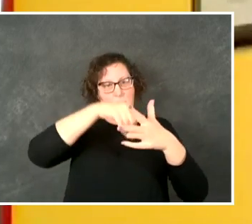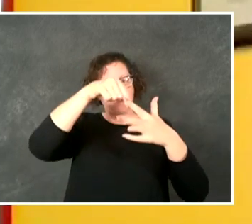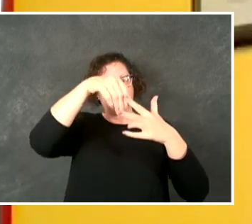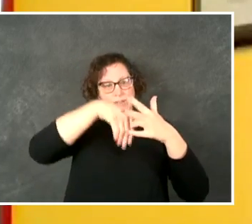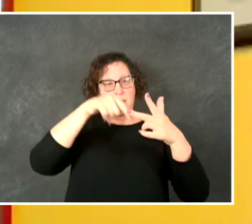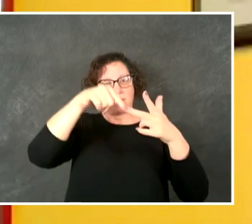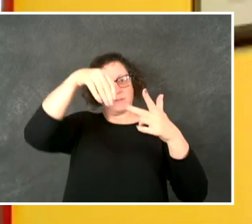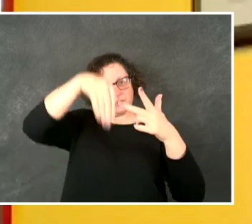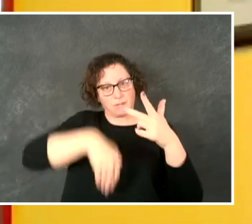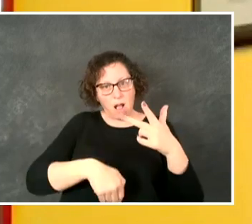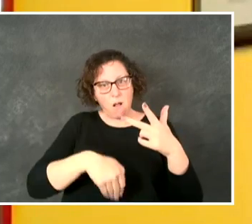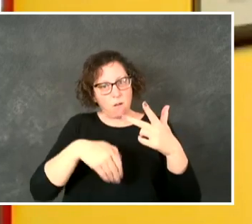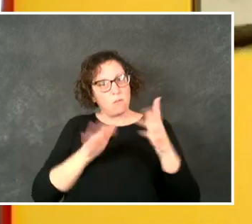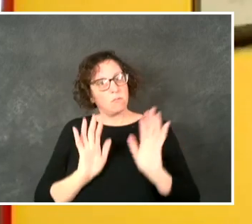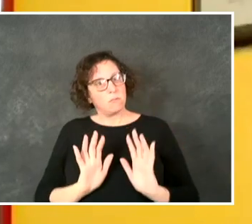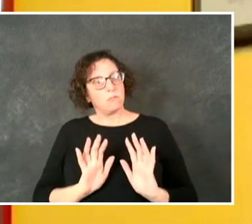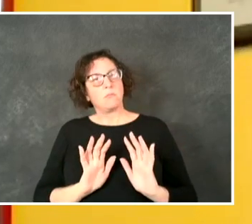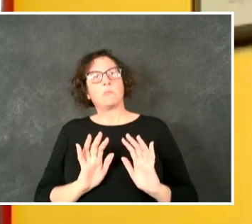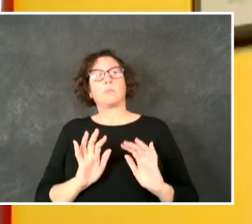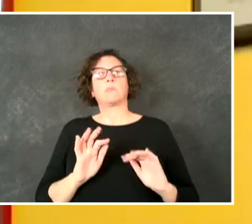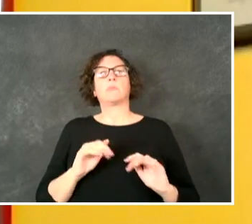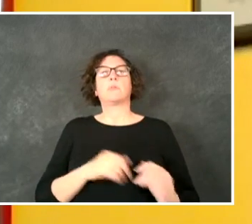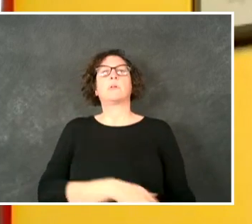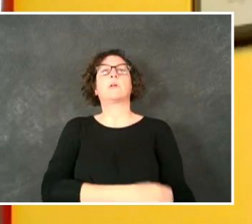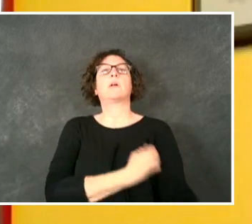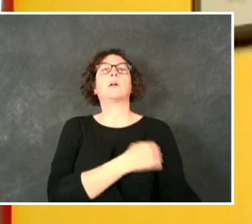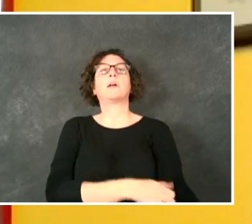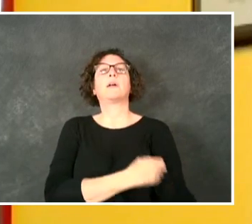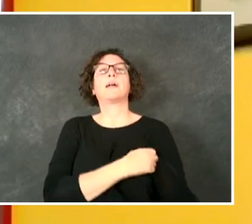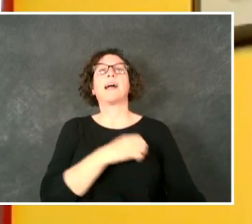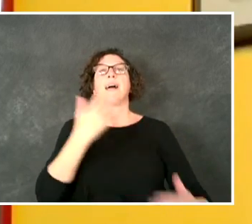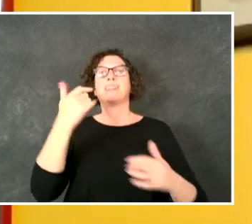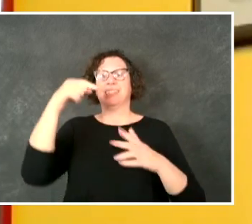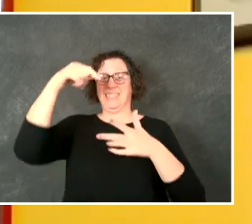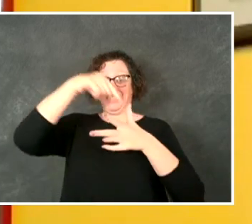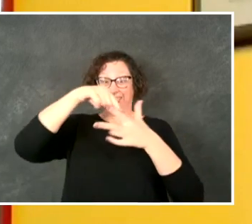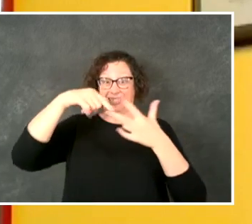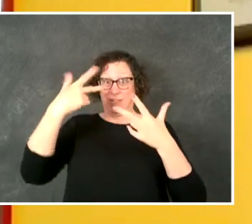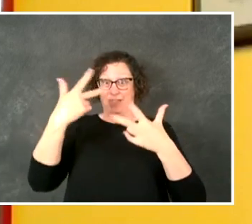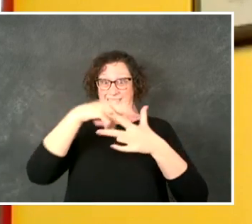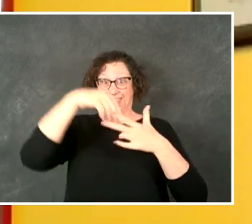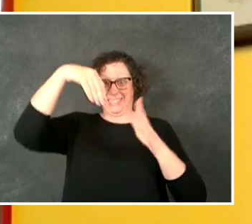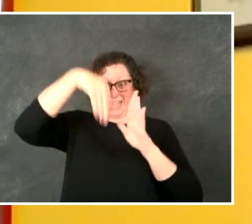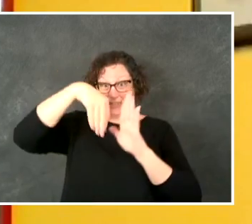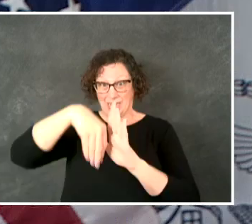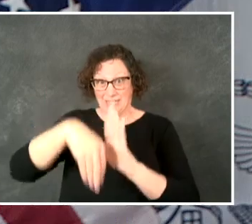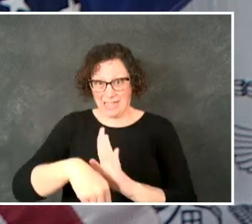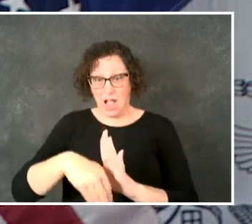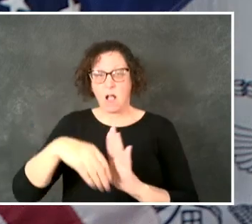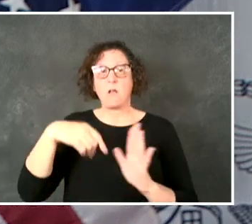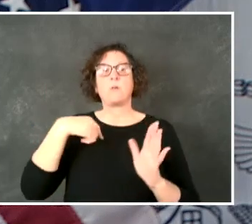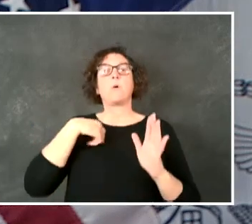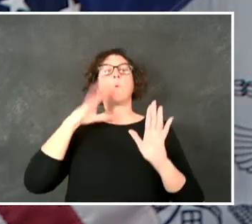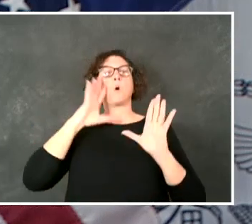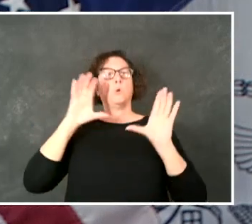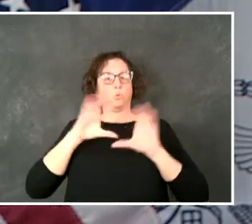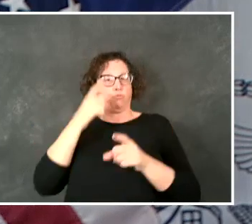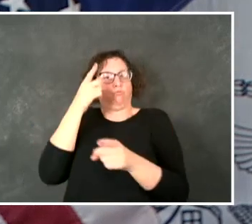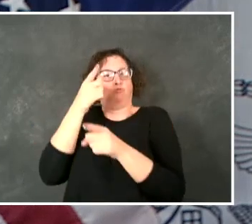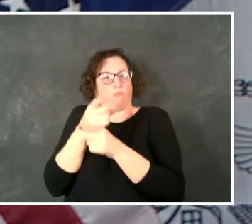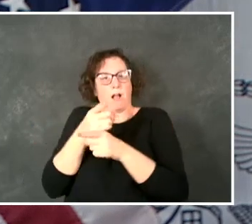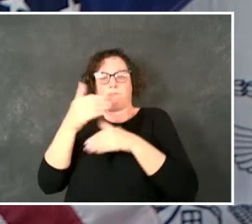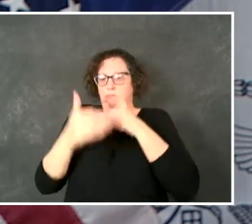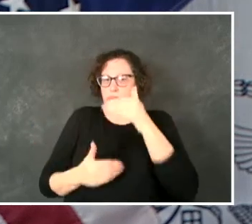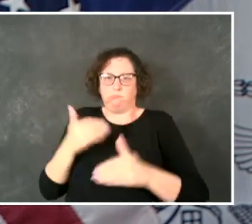IS THE TREND IS